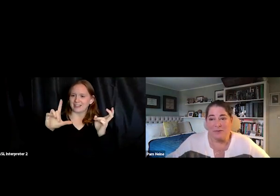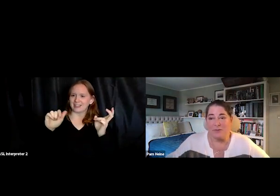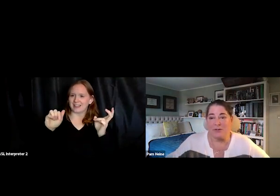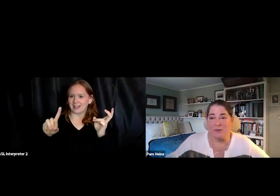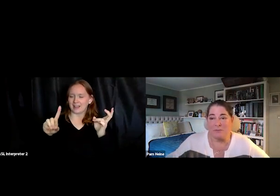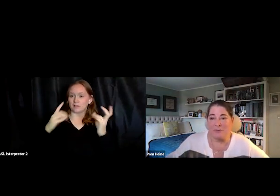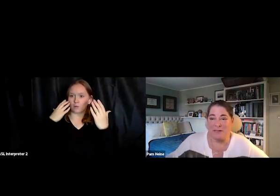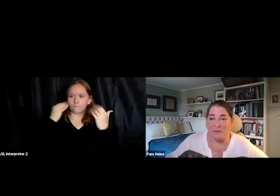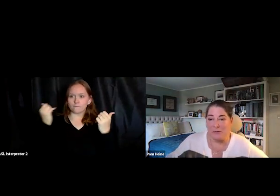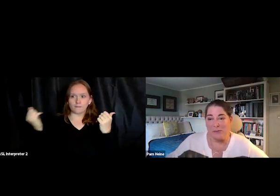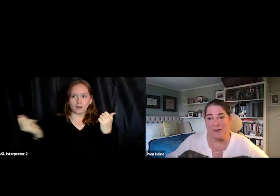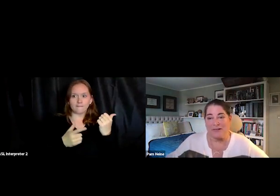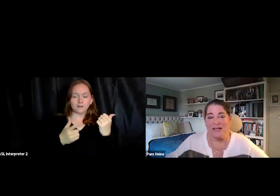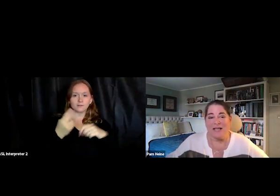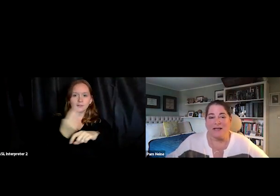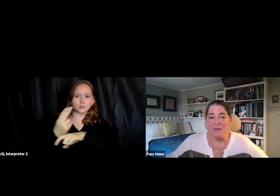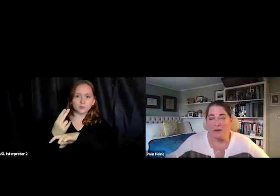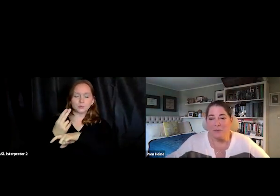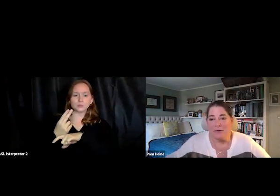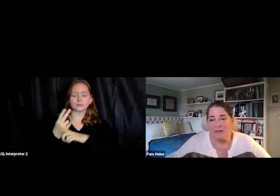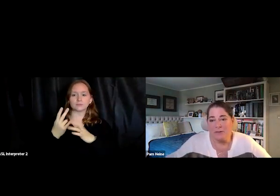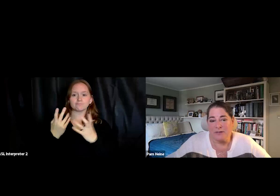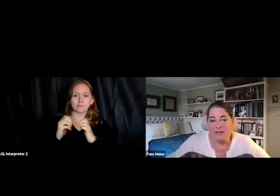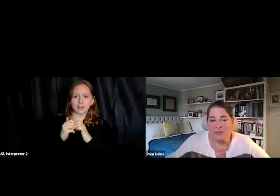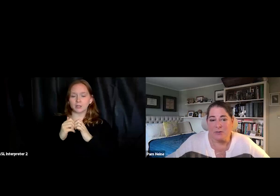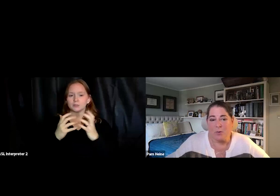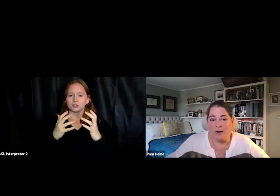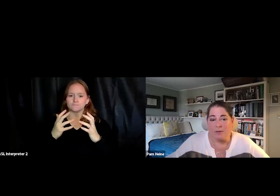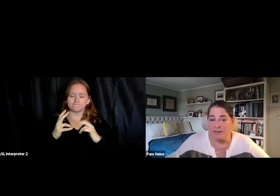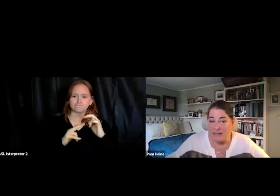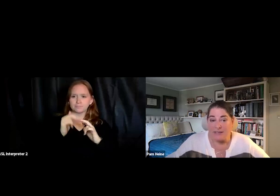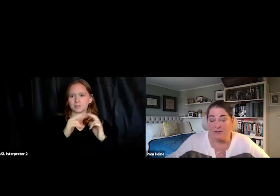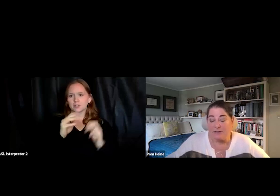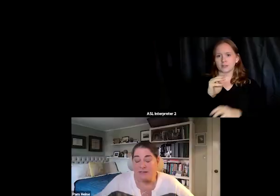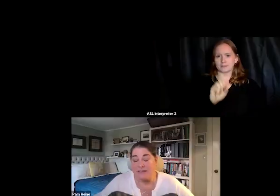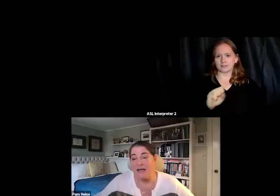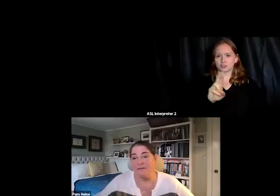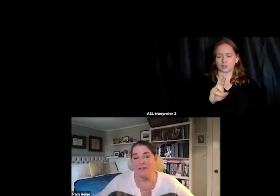as you build your medical summary reports. Now we're gonna move into a section where the TA Center staff